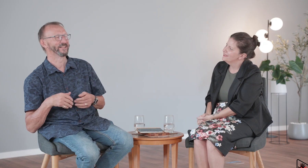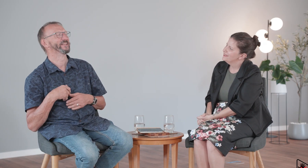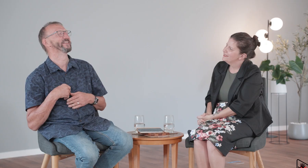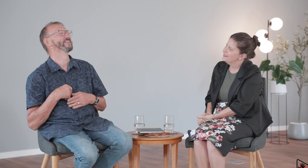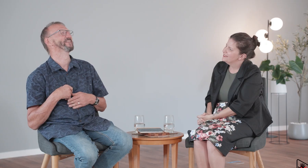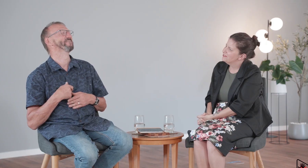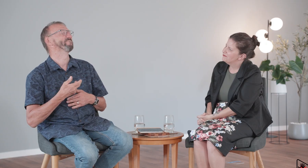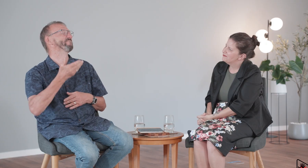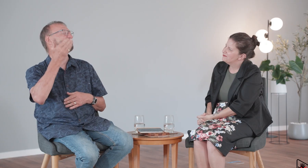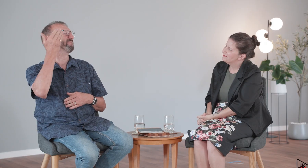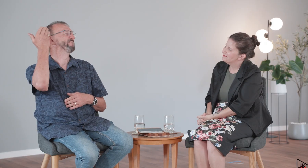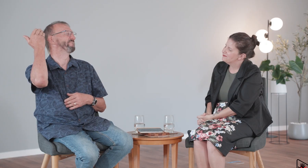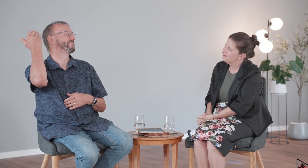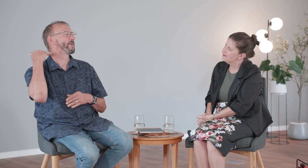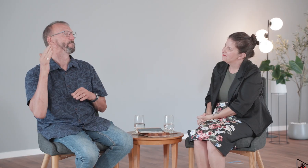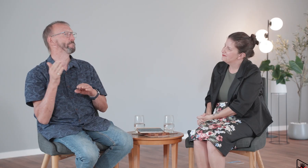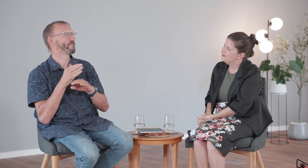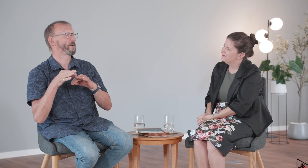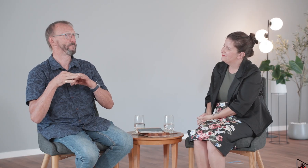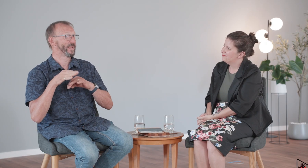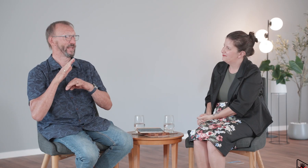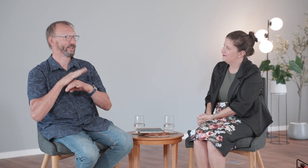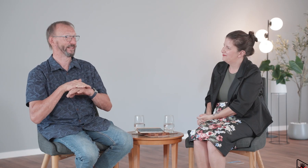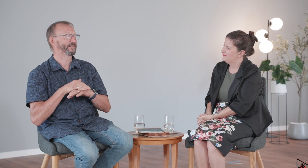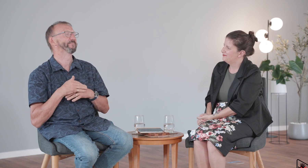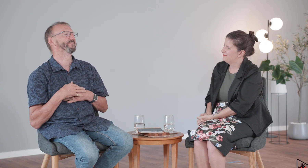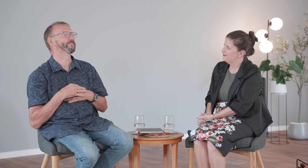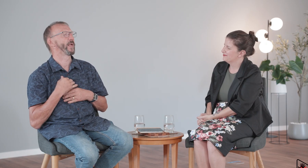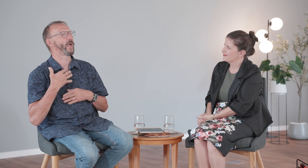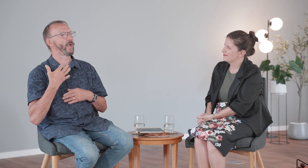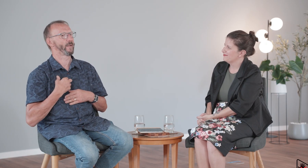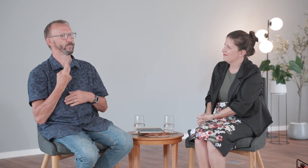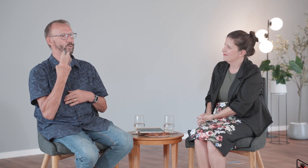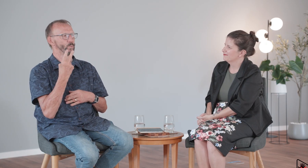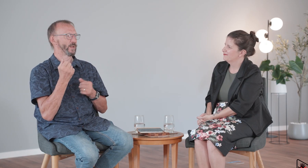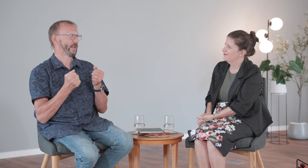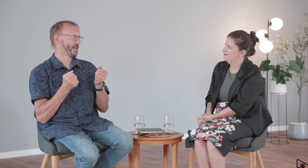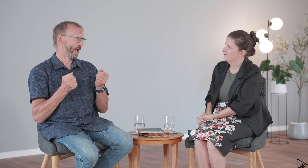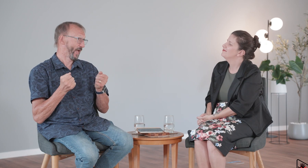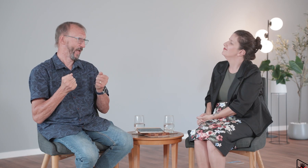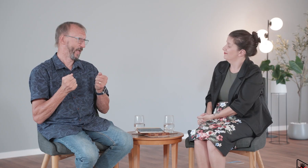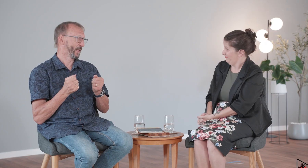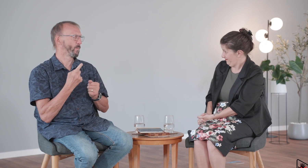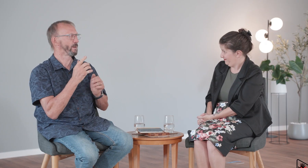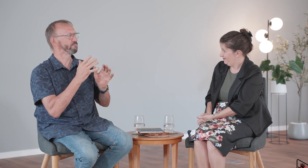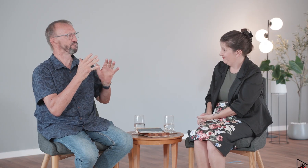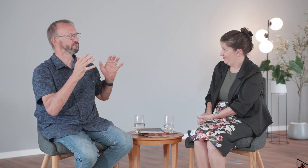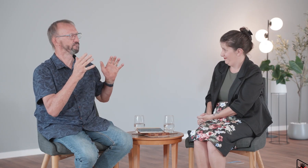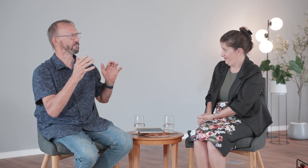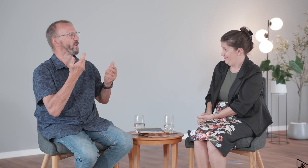Well! Years ago, actually, before I got married, I had two cars. So, one was a bit bigger and